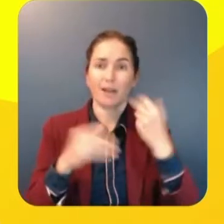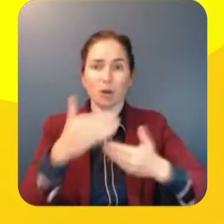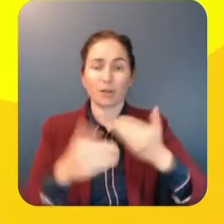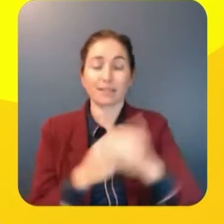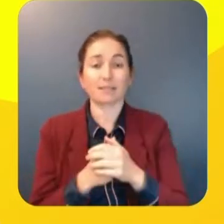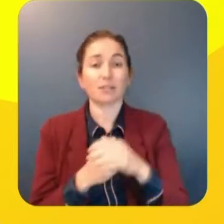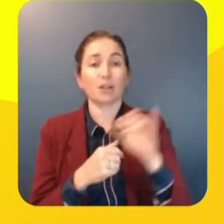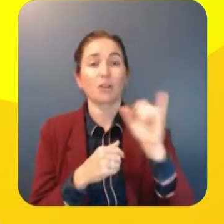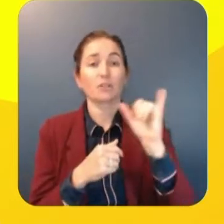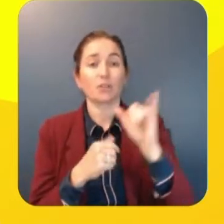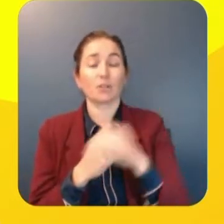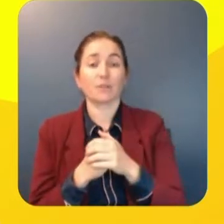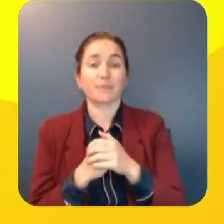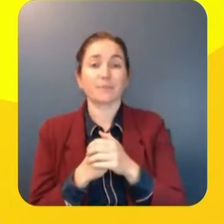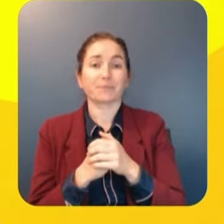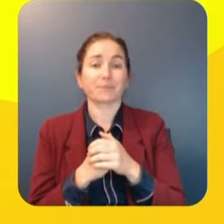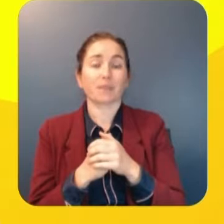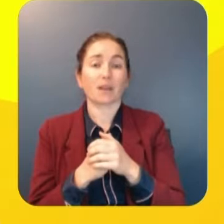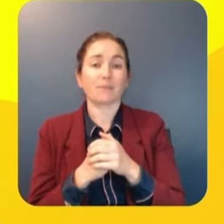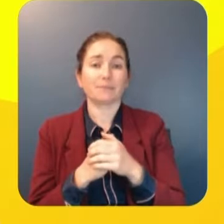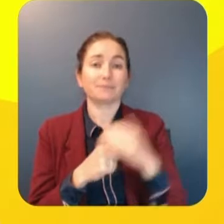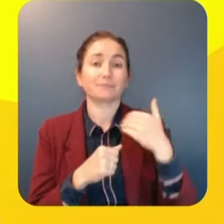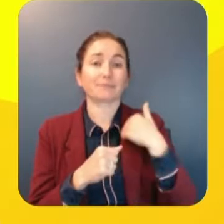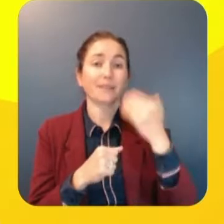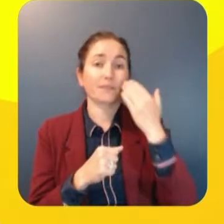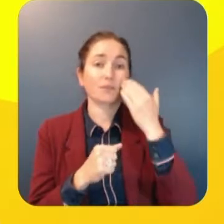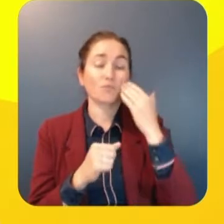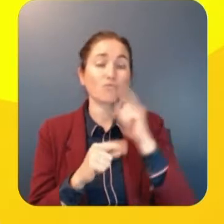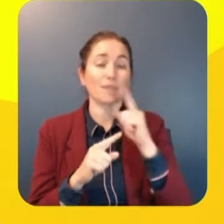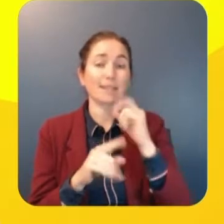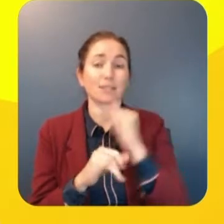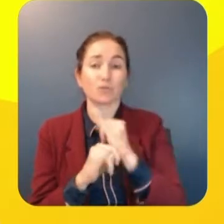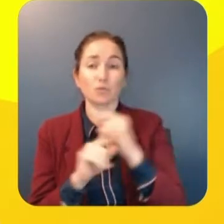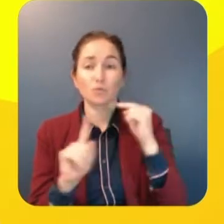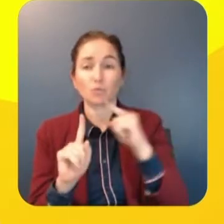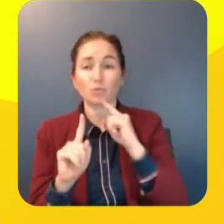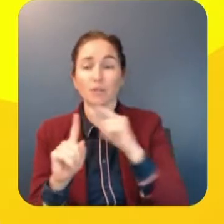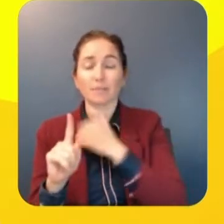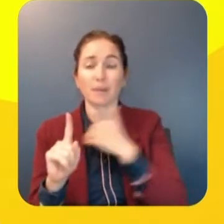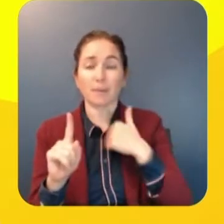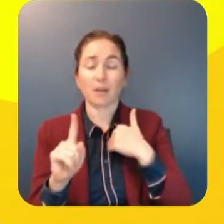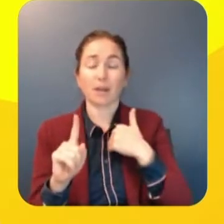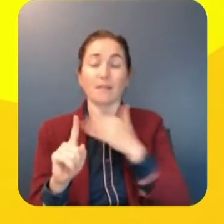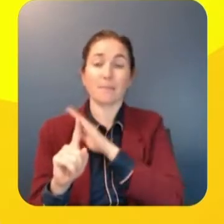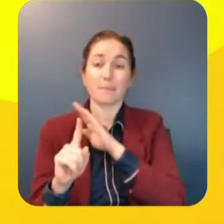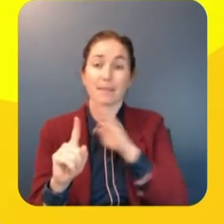of KKR and the Berggruen Institute and is a member of the Business Roundtable and the Business Council.